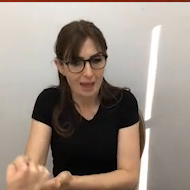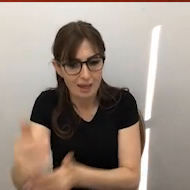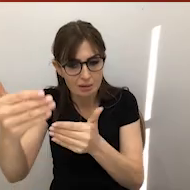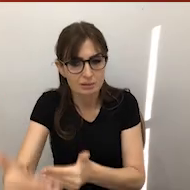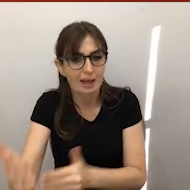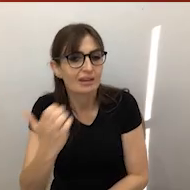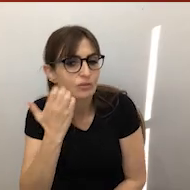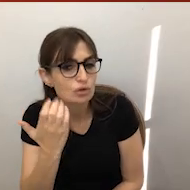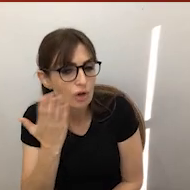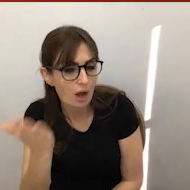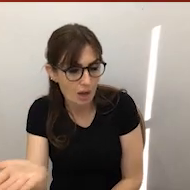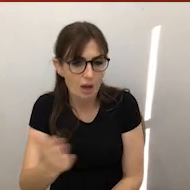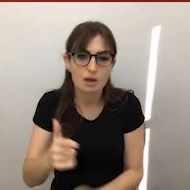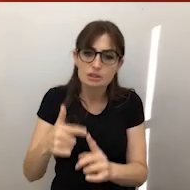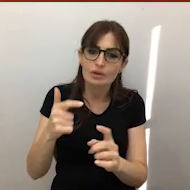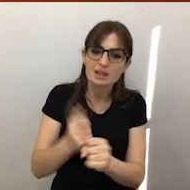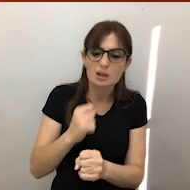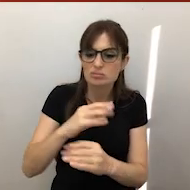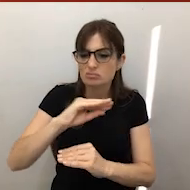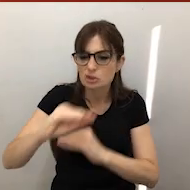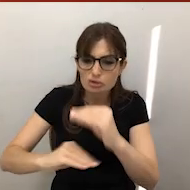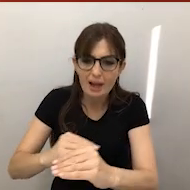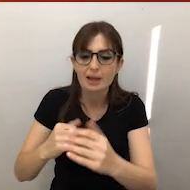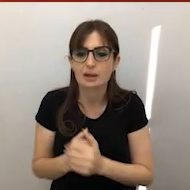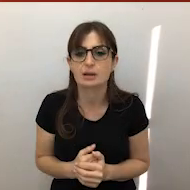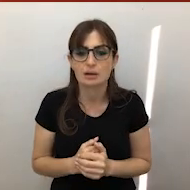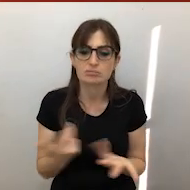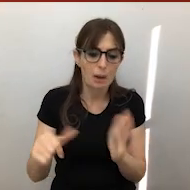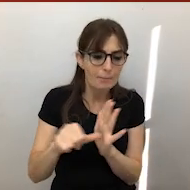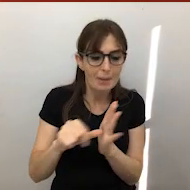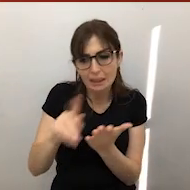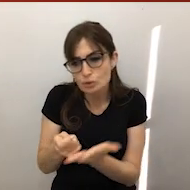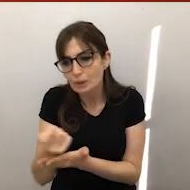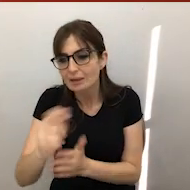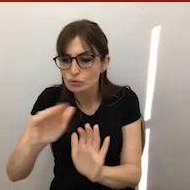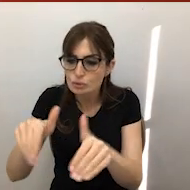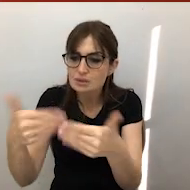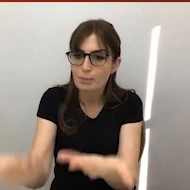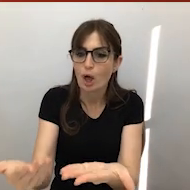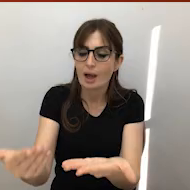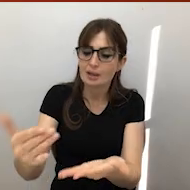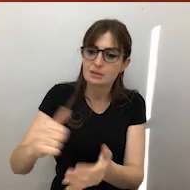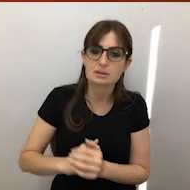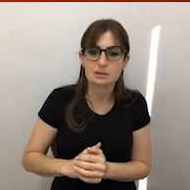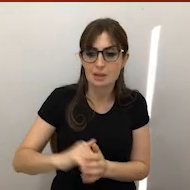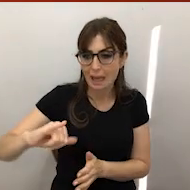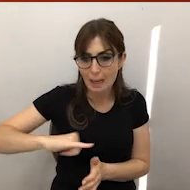some point in the future. Examples include trade payables, which is monies owed to suppliers, employee leave liabilities,